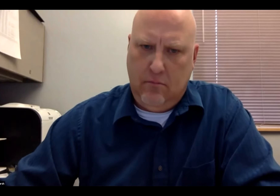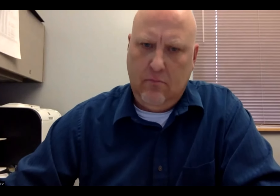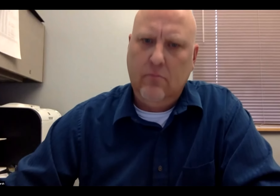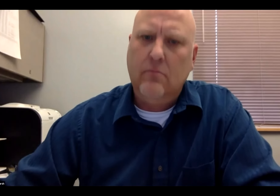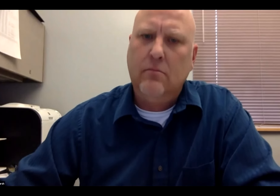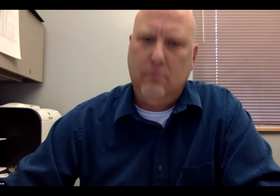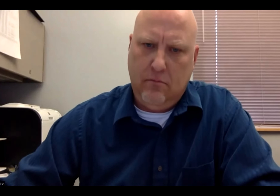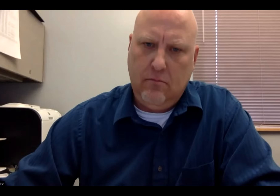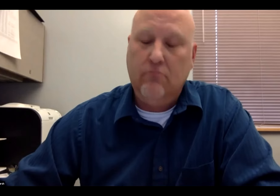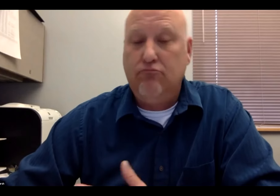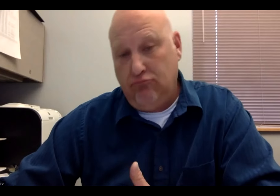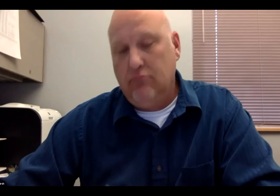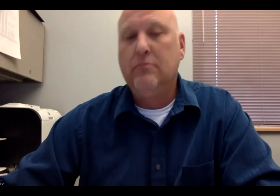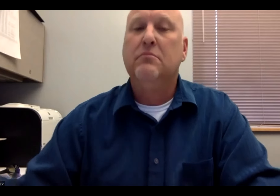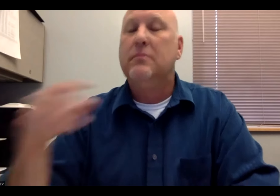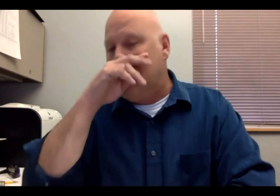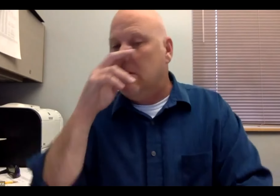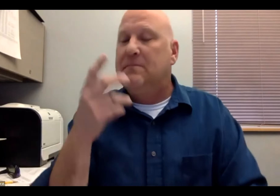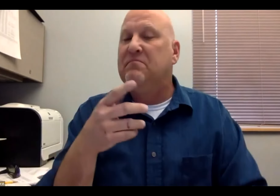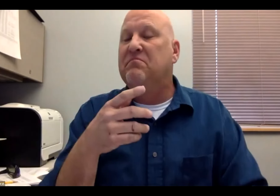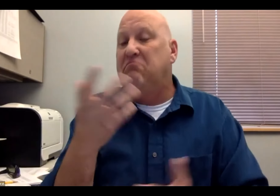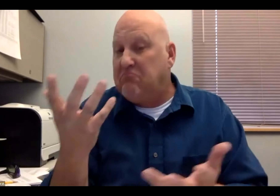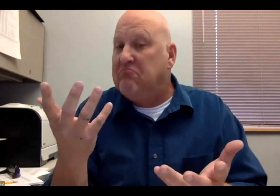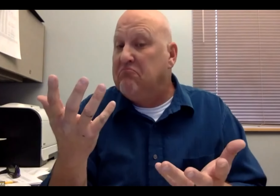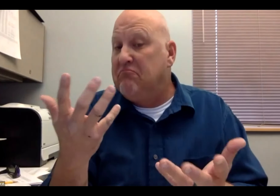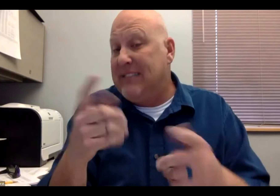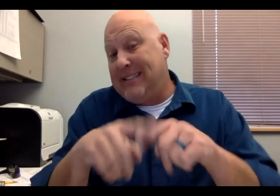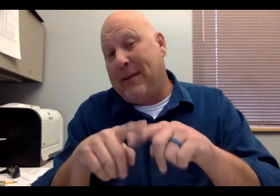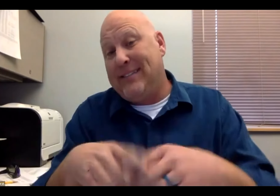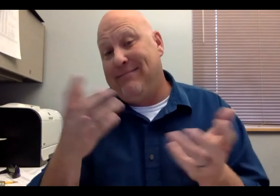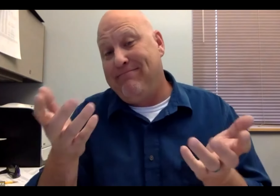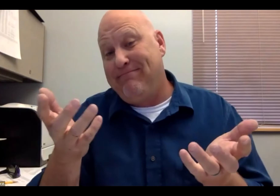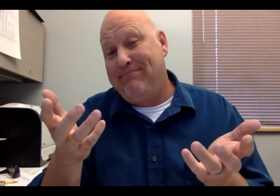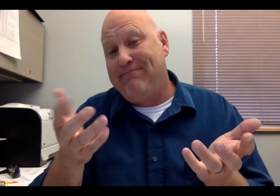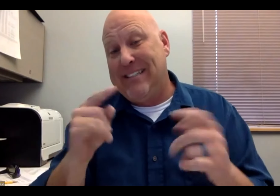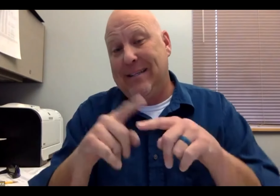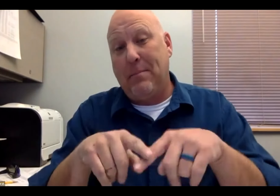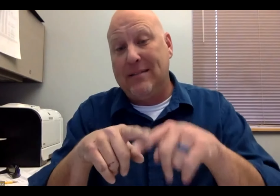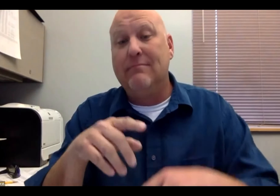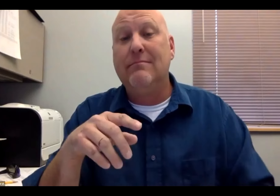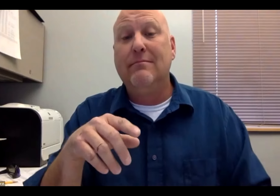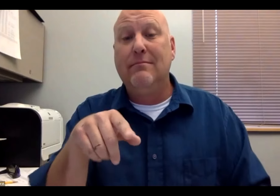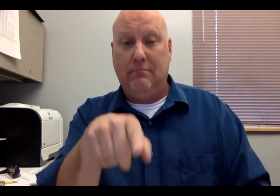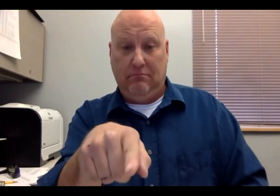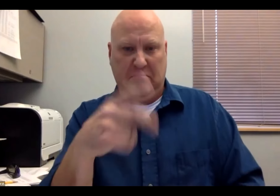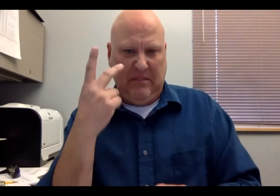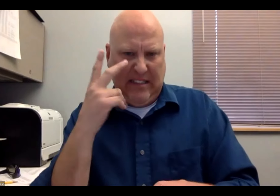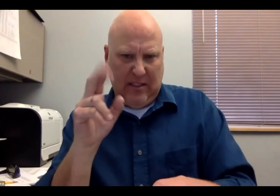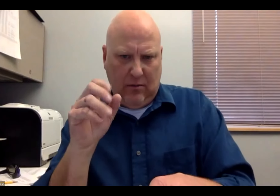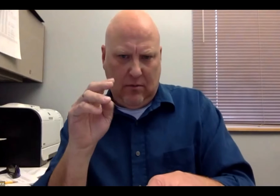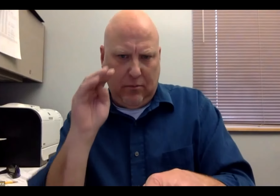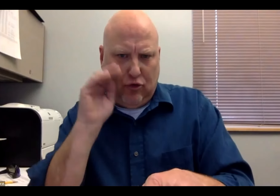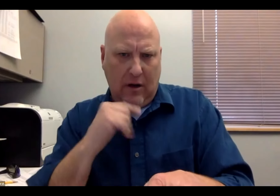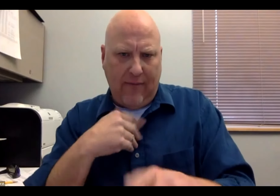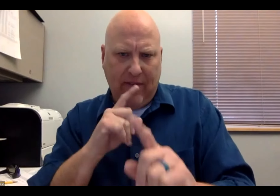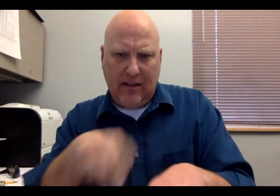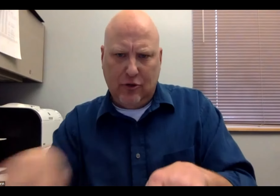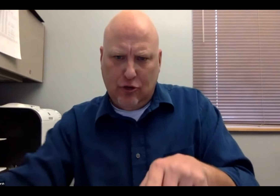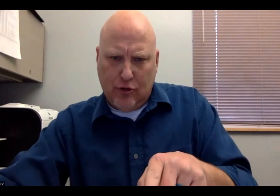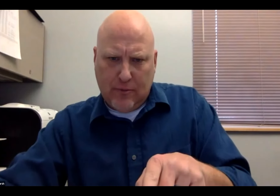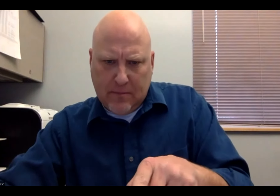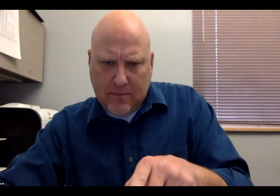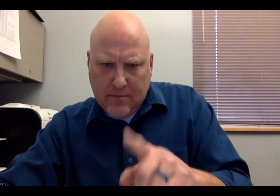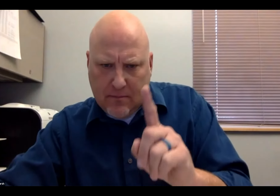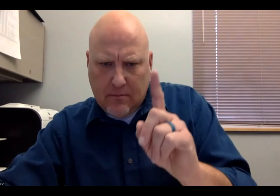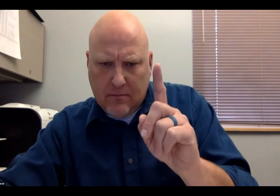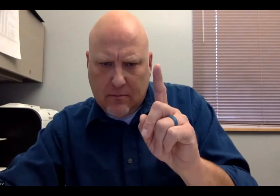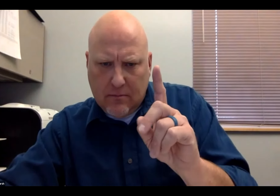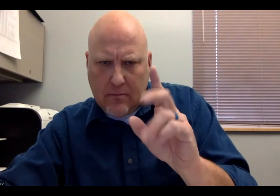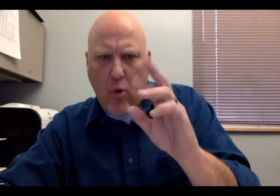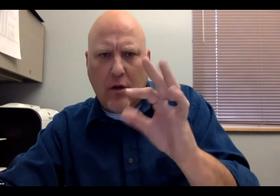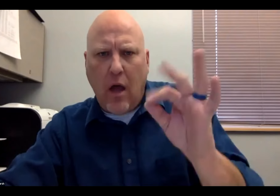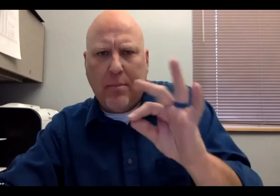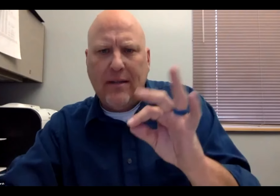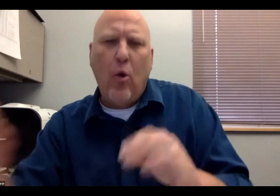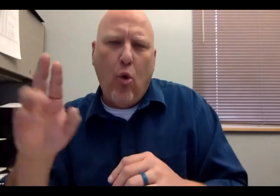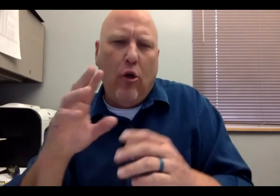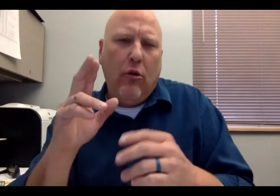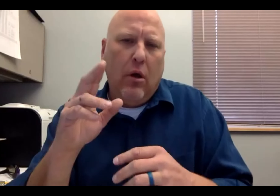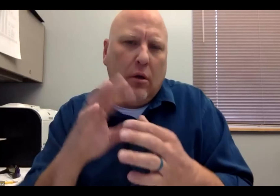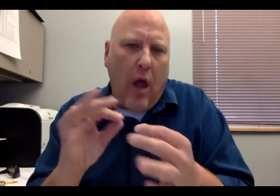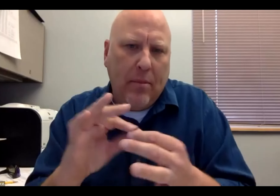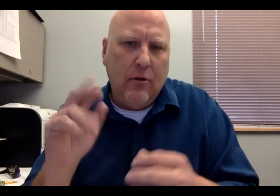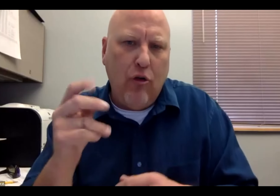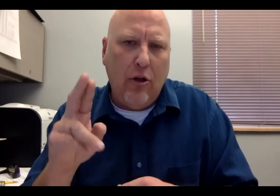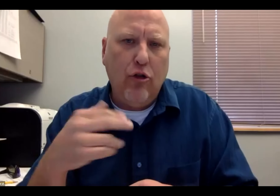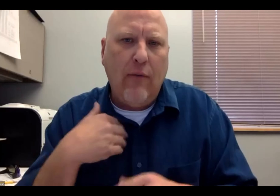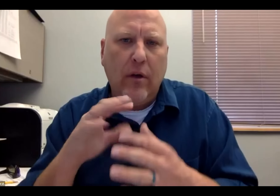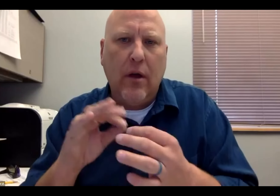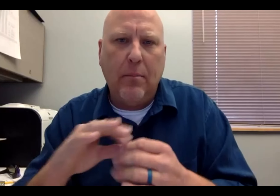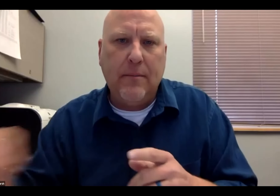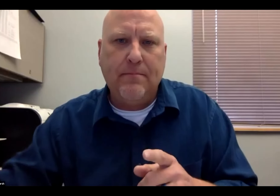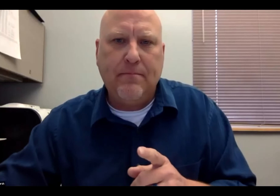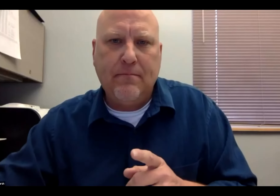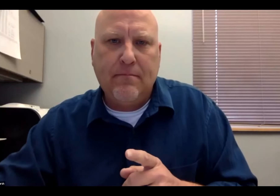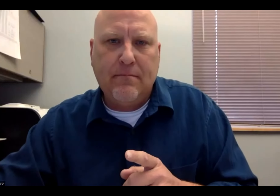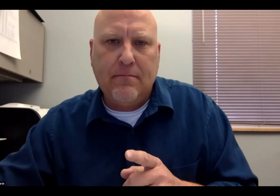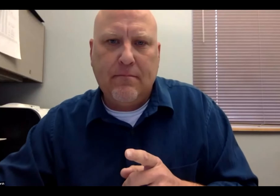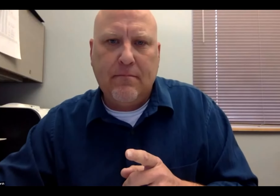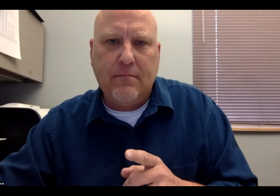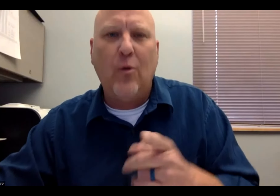do you feel they are ready and qualified to be interpreting. I can see Michelle as a comment.